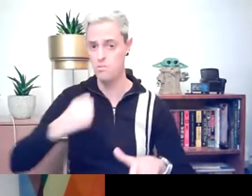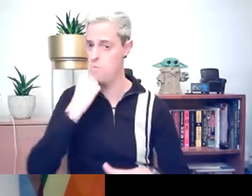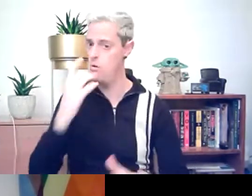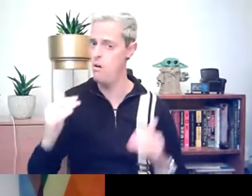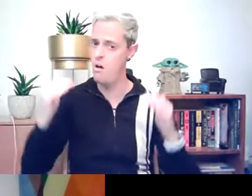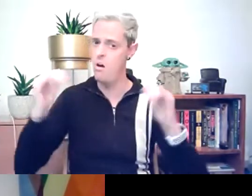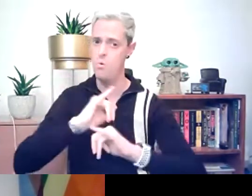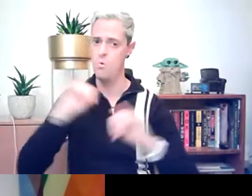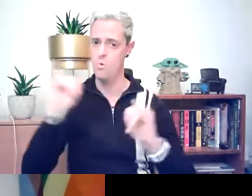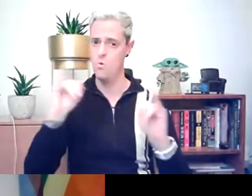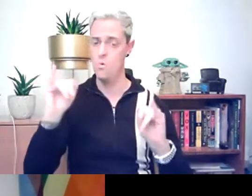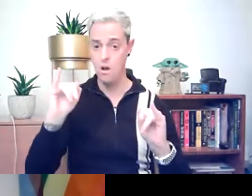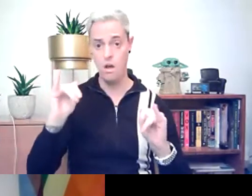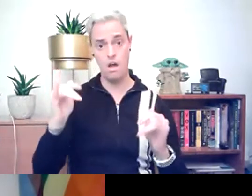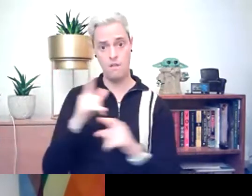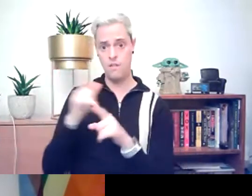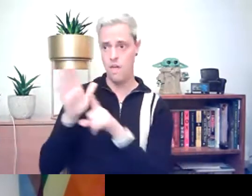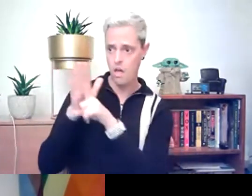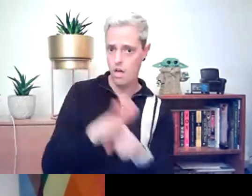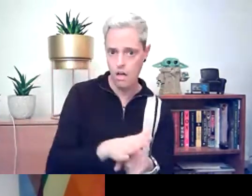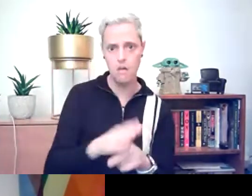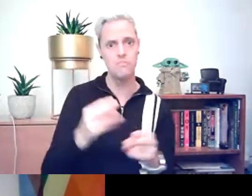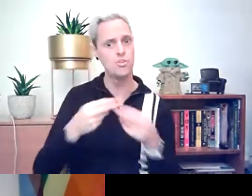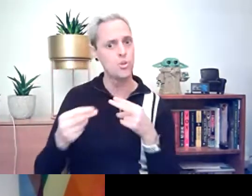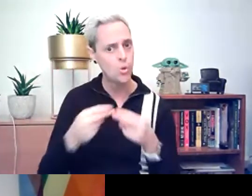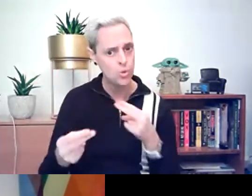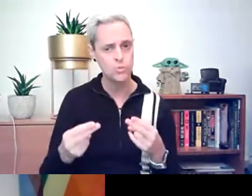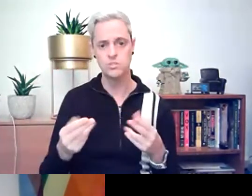transphobia out there in the, in the news at the moment, and in light of that you have